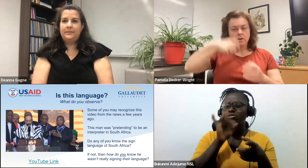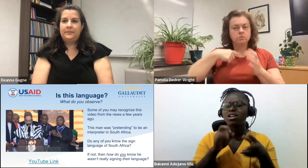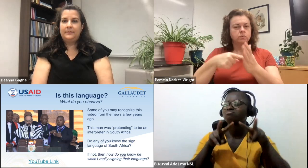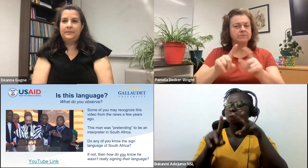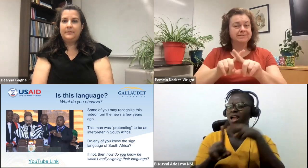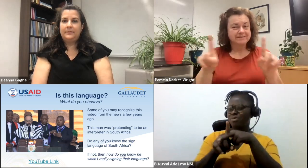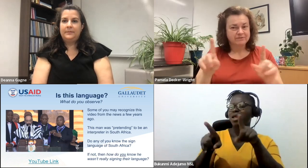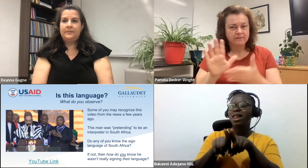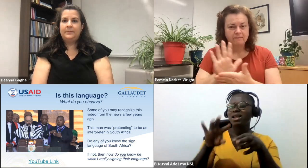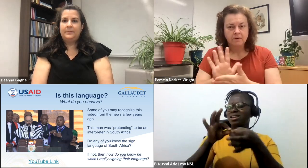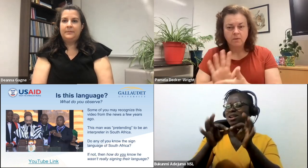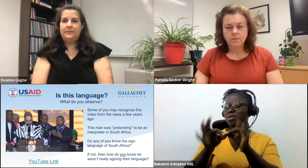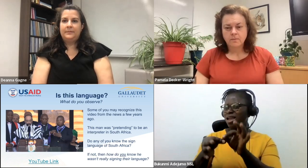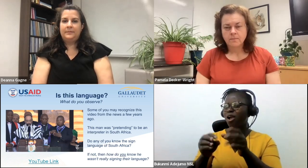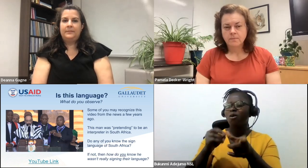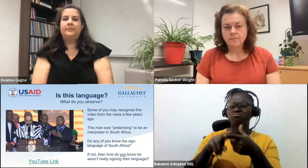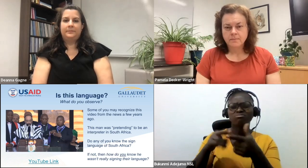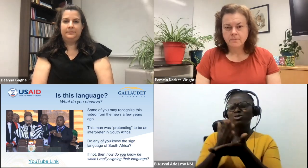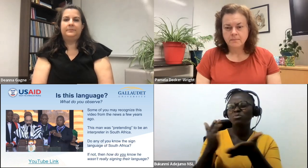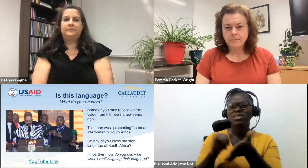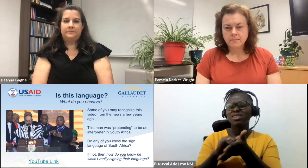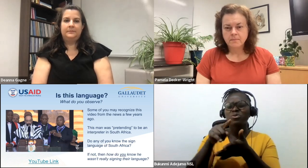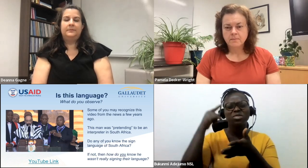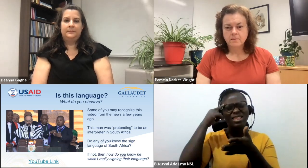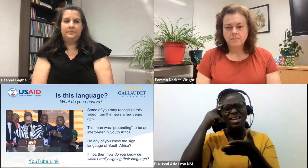Okay, remember this image. I'm: going to show you a second video.